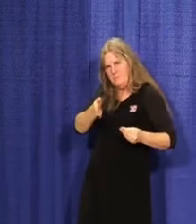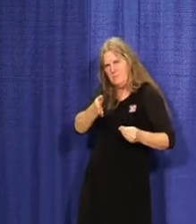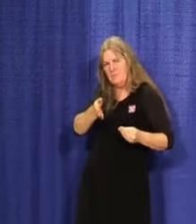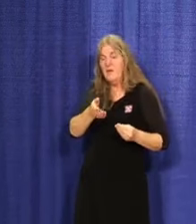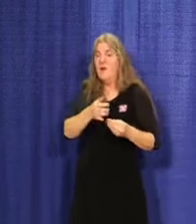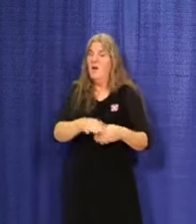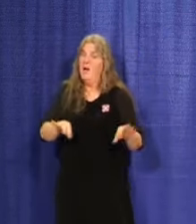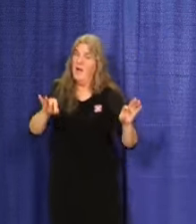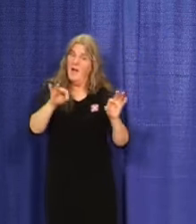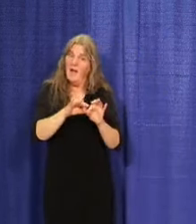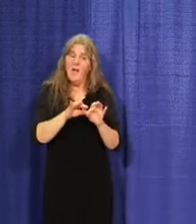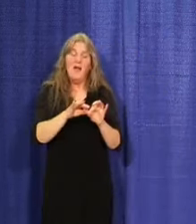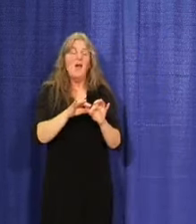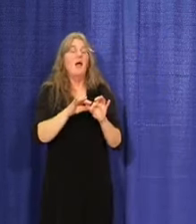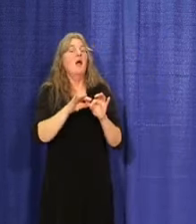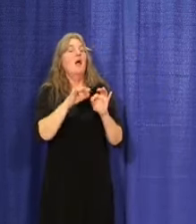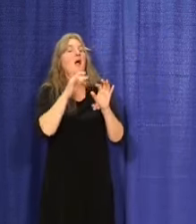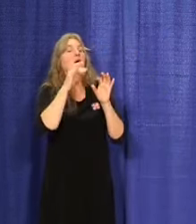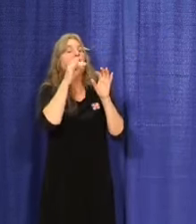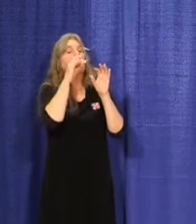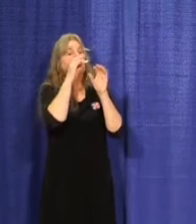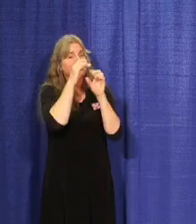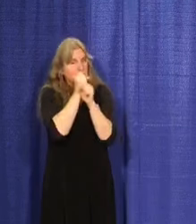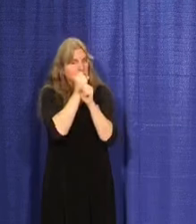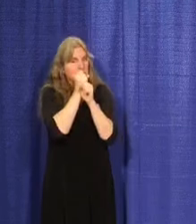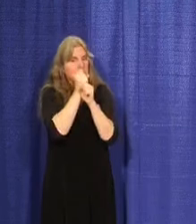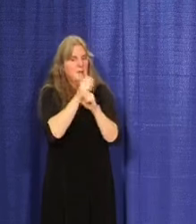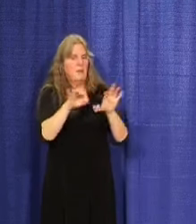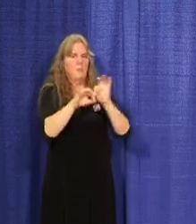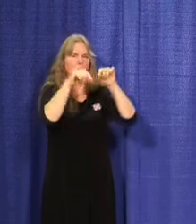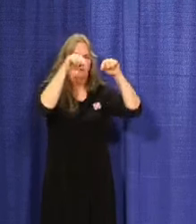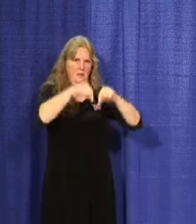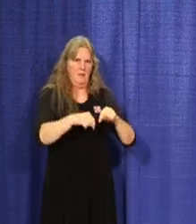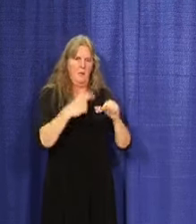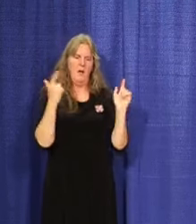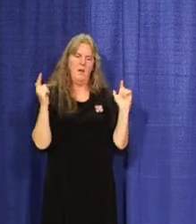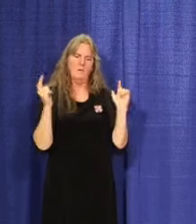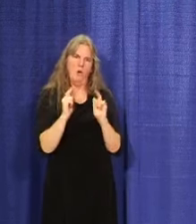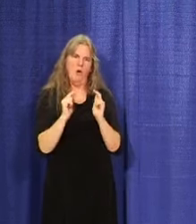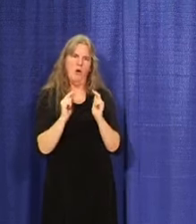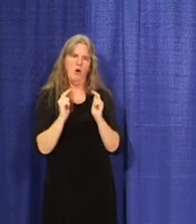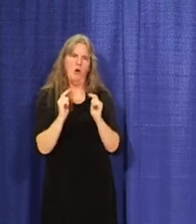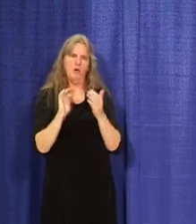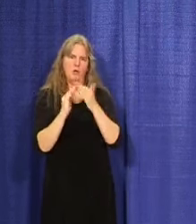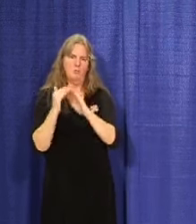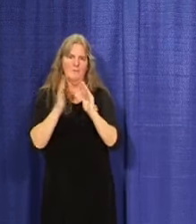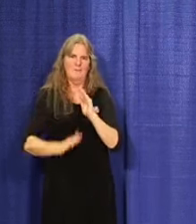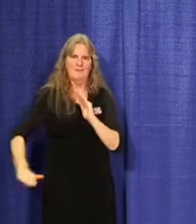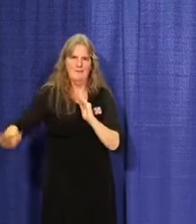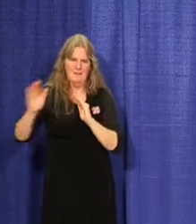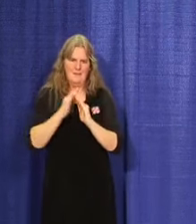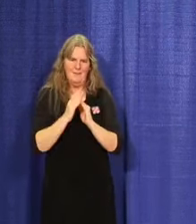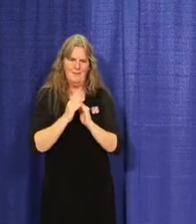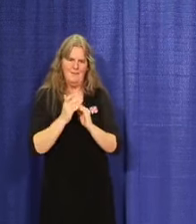up from larger jurisdictions. For every case, we weigh the public's need to know against the public -- potential harm of